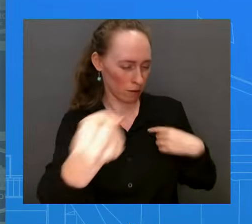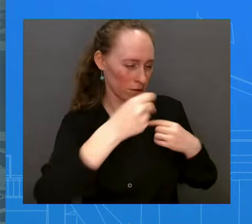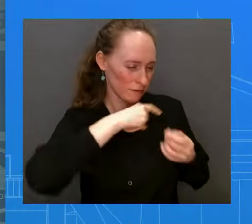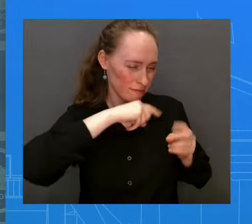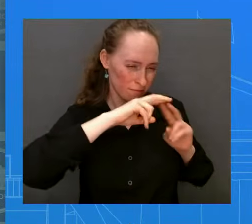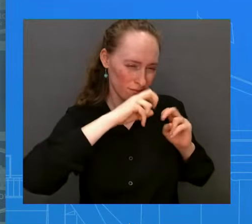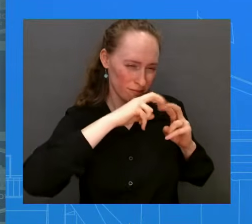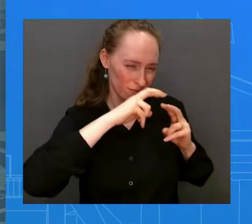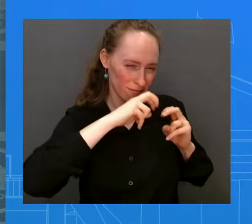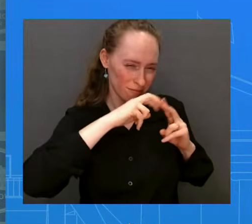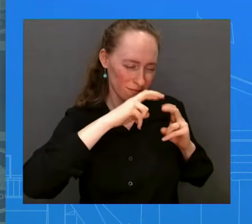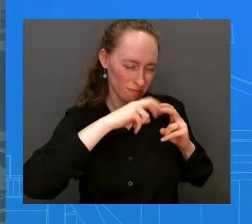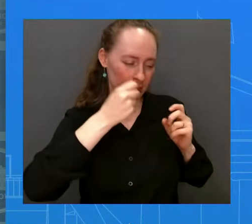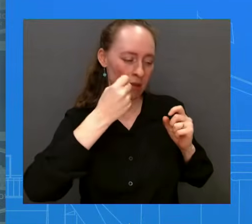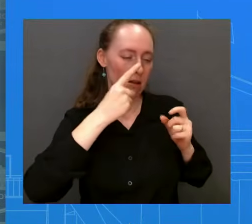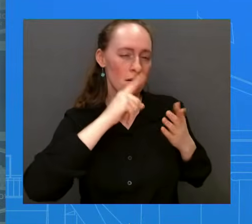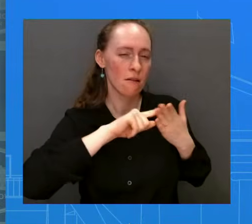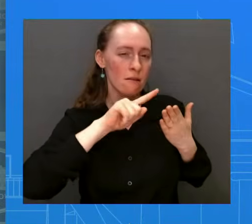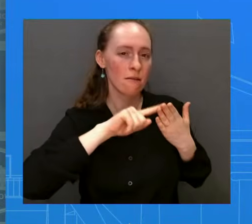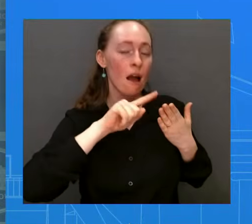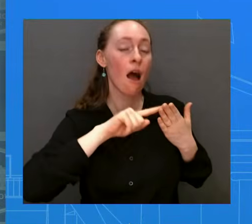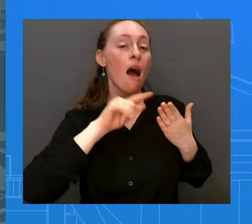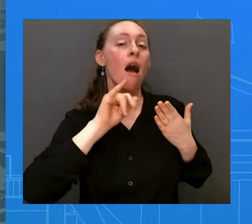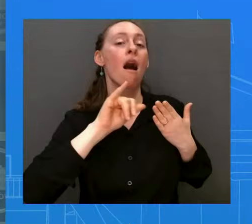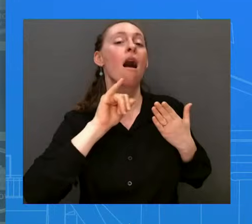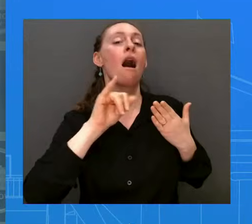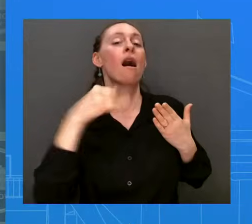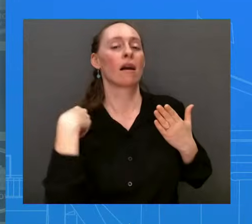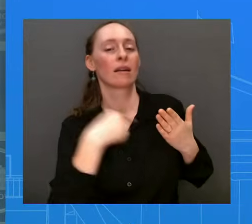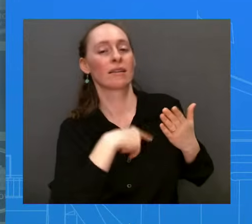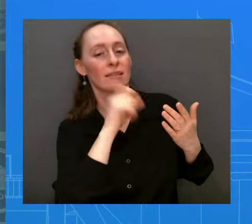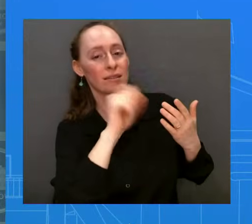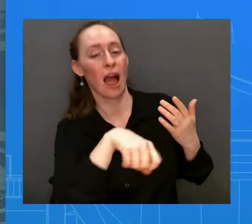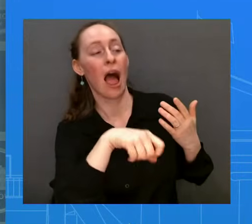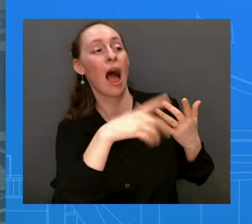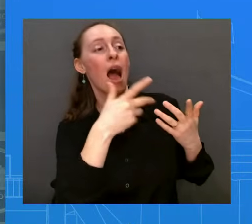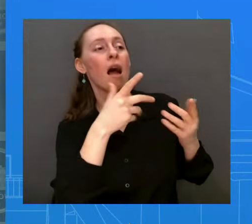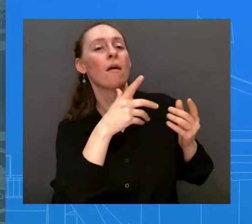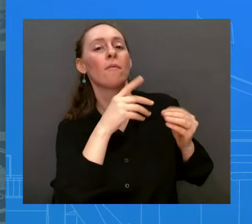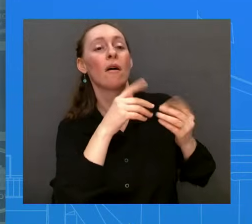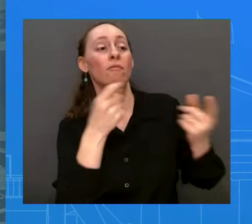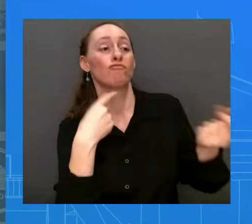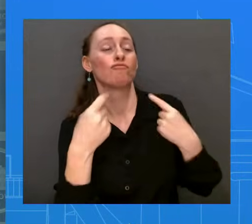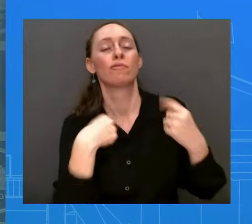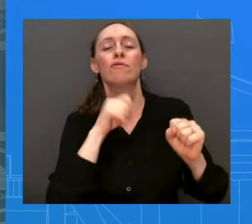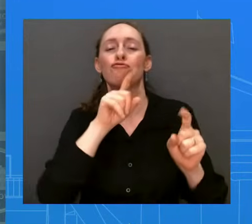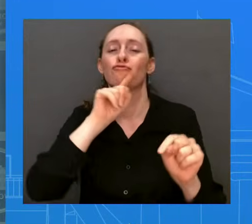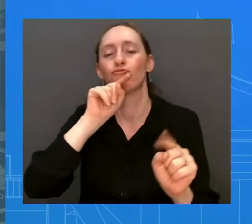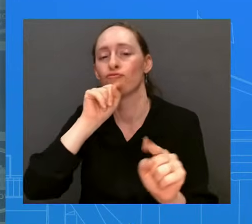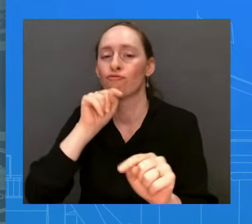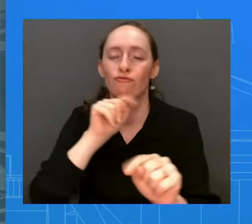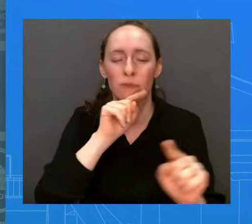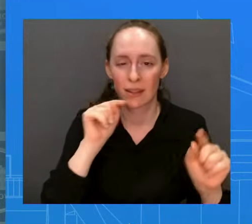And so, to what degree there is or will -- it will or will not be public release, I do want to stress that, you know,